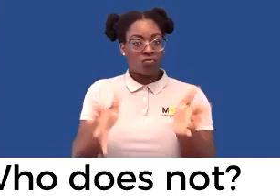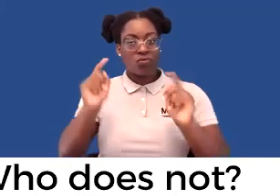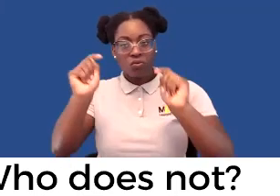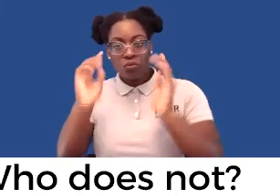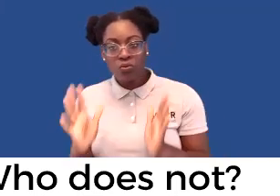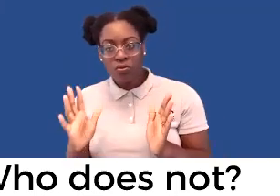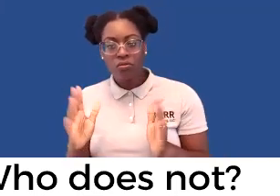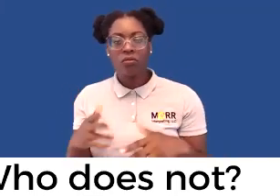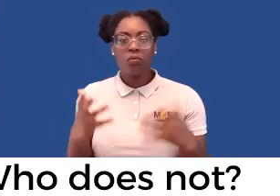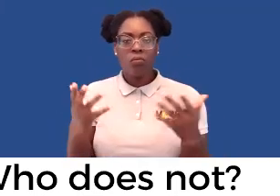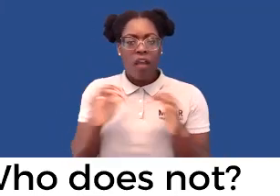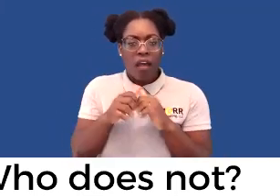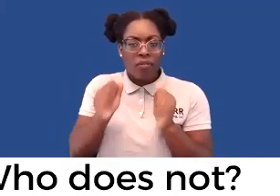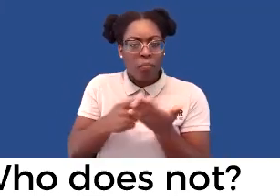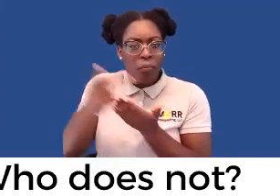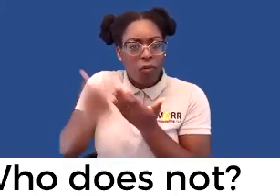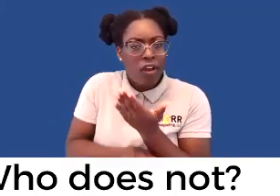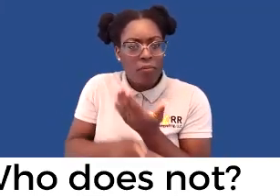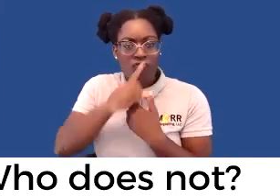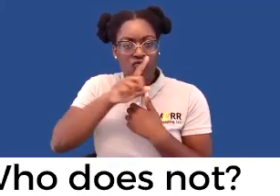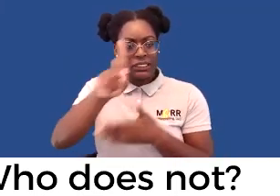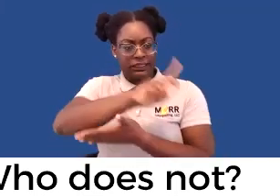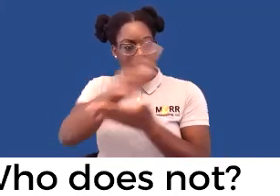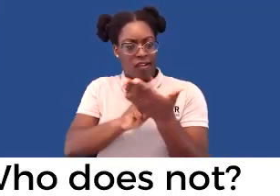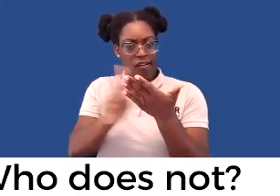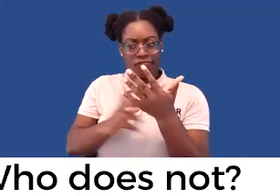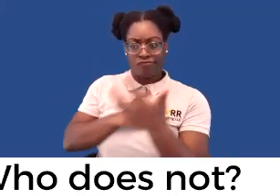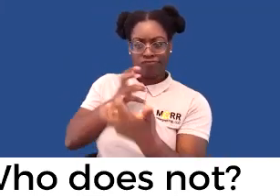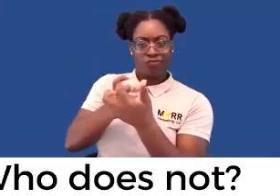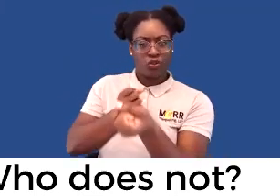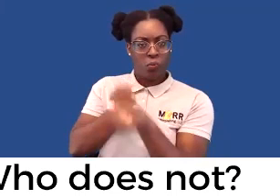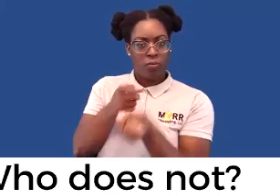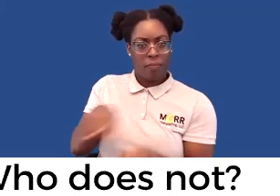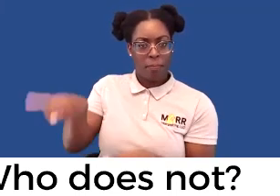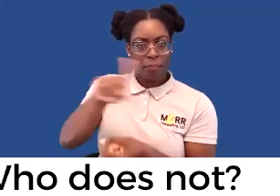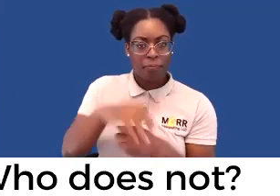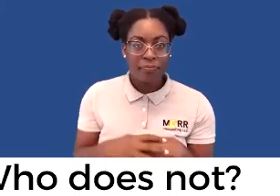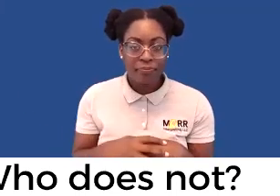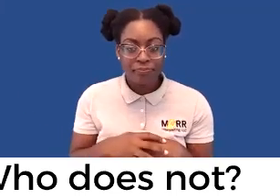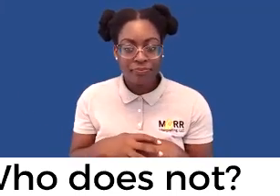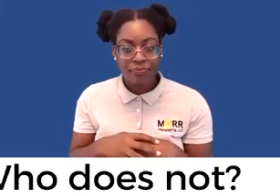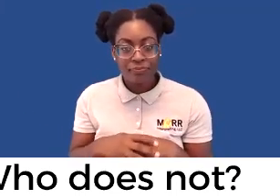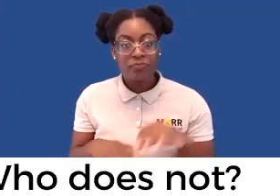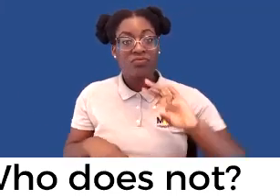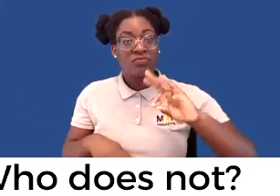Can you offer more than one form of tutoring? Why or why not? What are the limits and can you move beyond some of those?